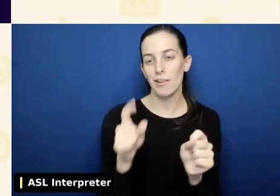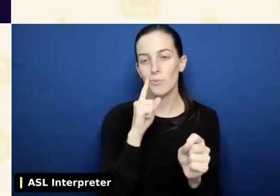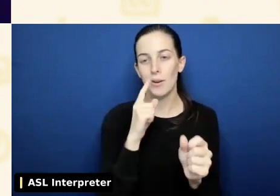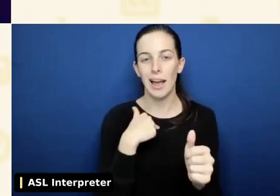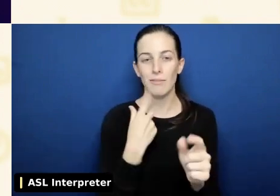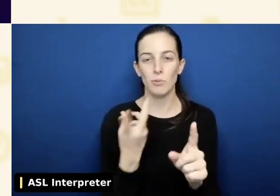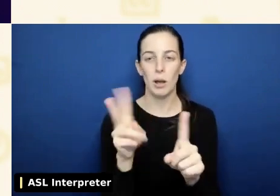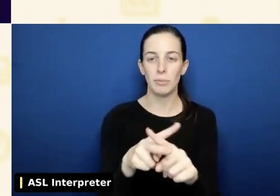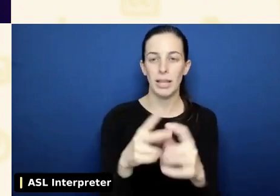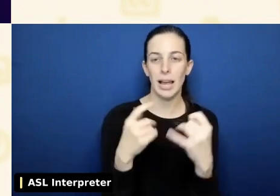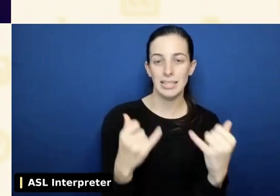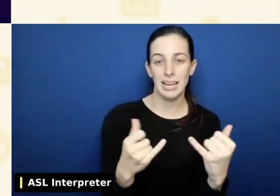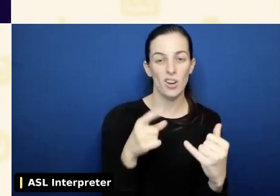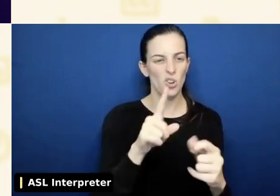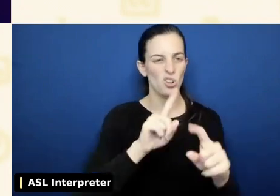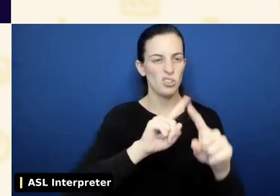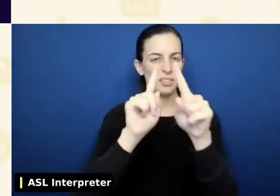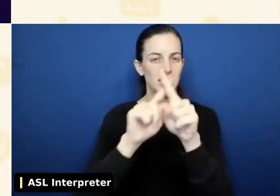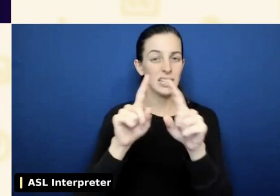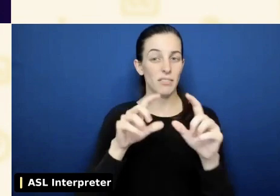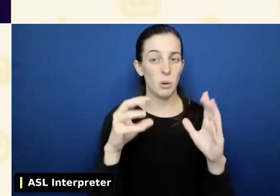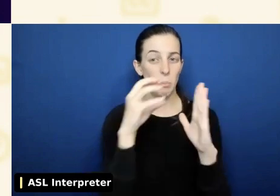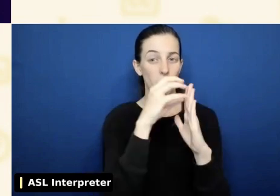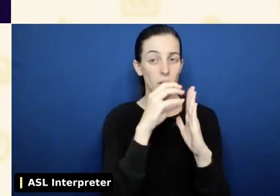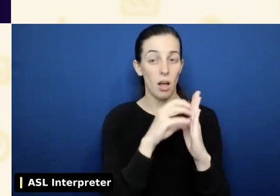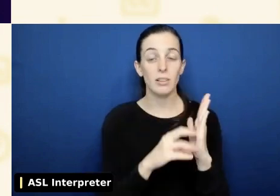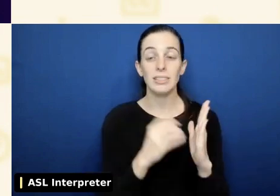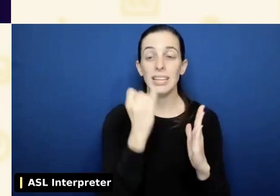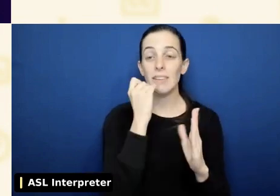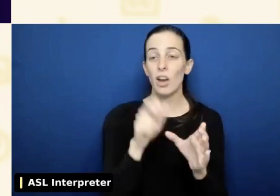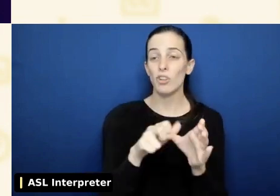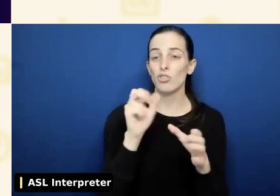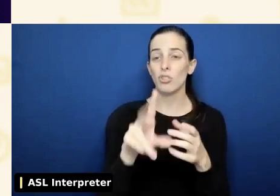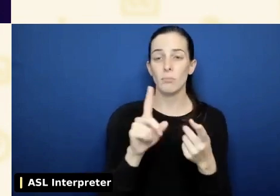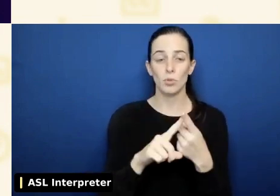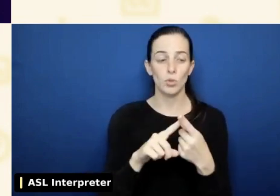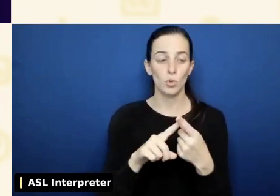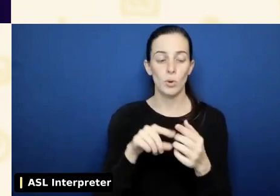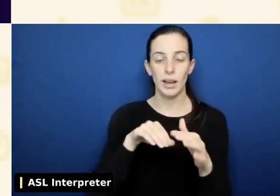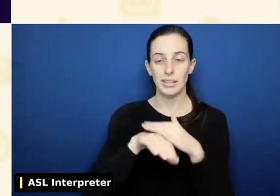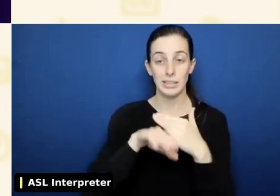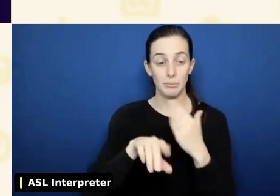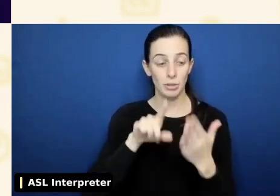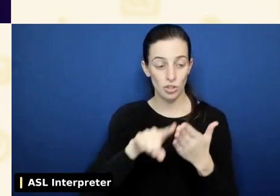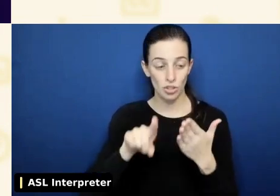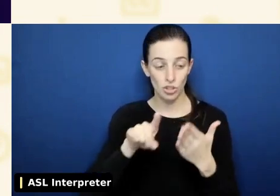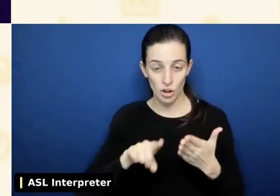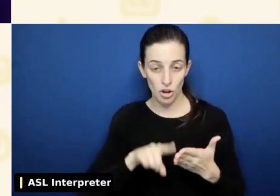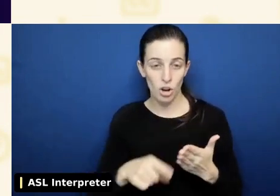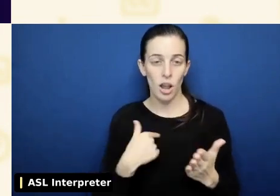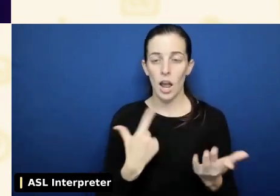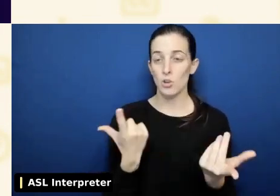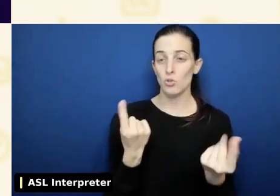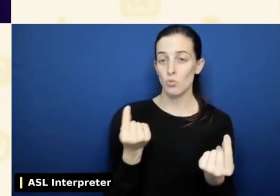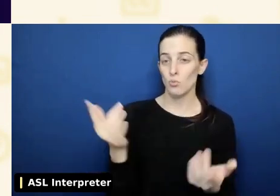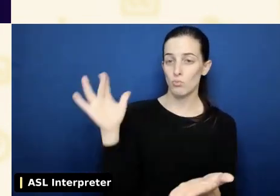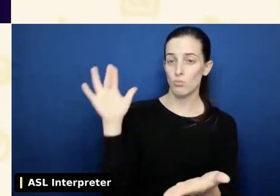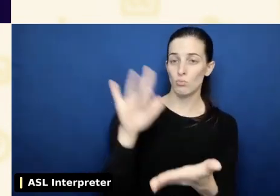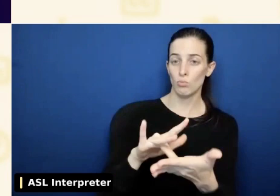So these are all the blocks but if I need to jump just to the accessibility checker, I'm going to press the key number two on my keyboard